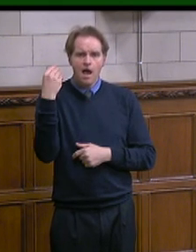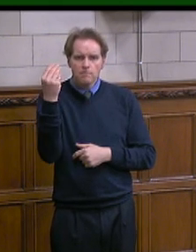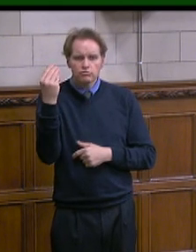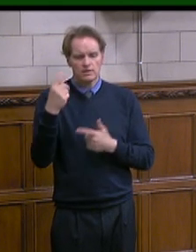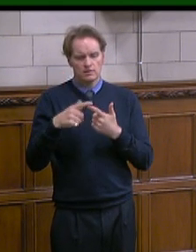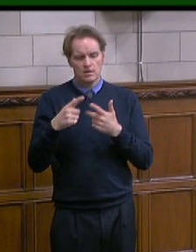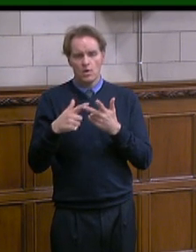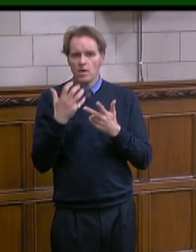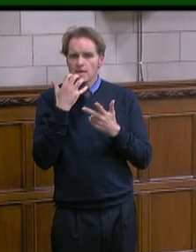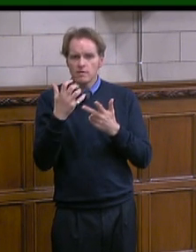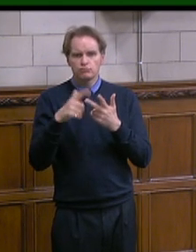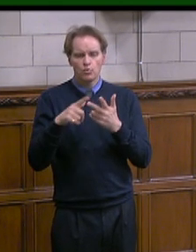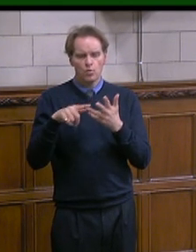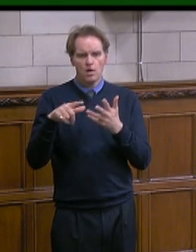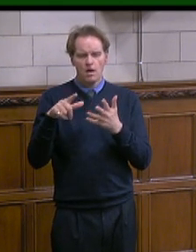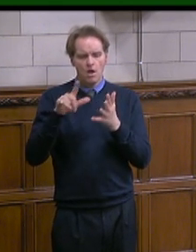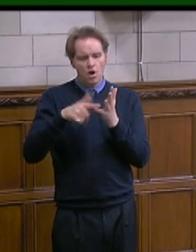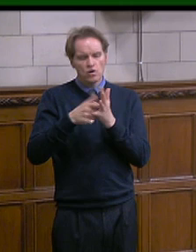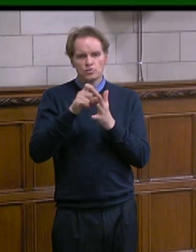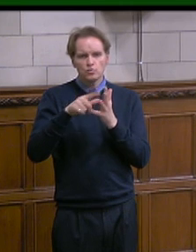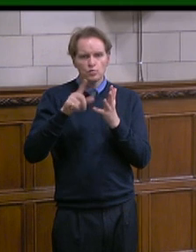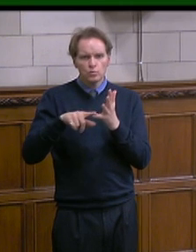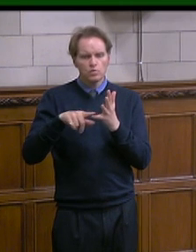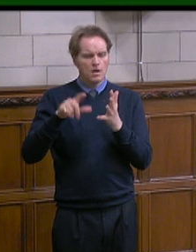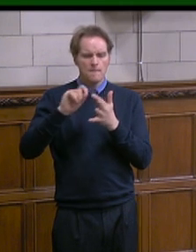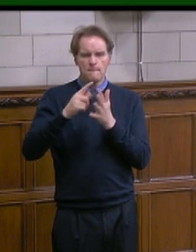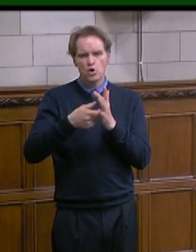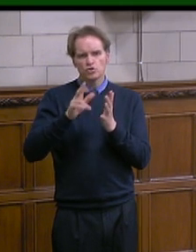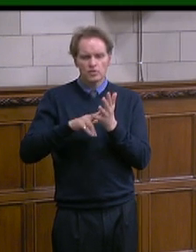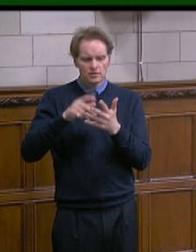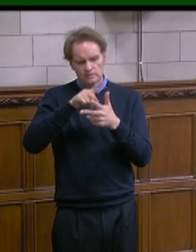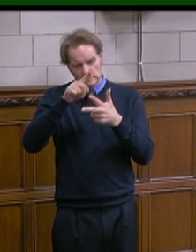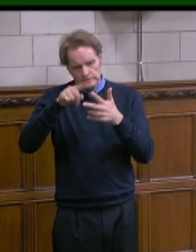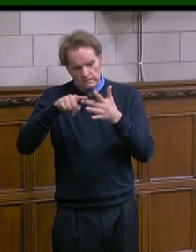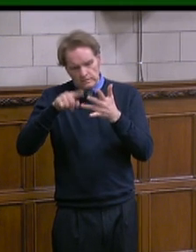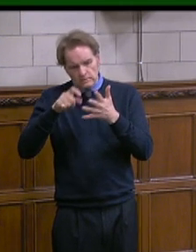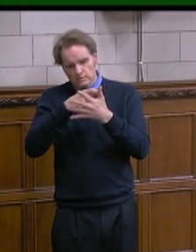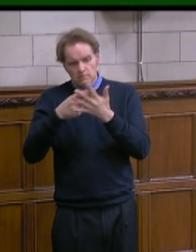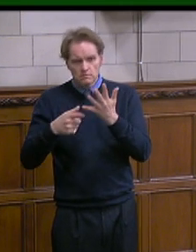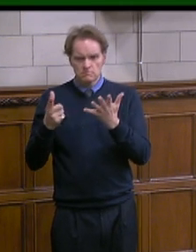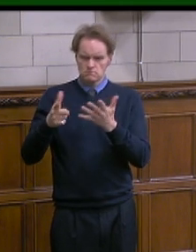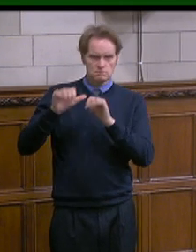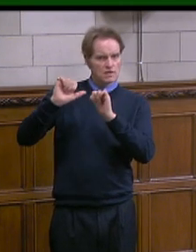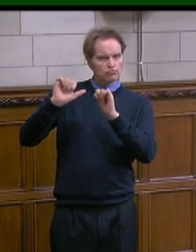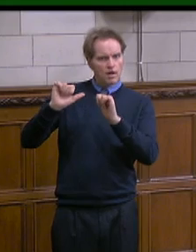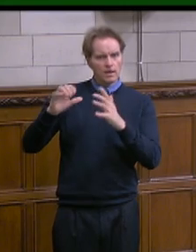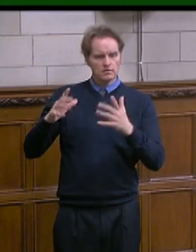In an outward-looking, pluralistic country, it is right that they are taught, but the